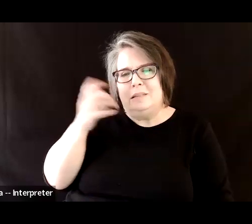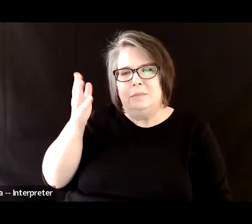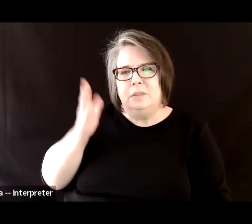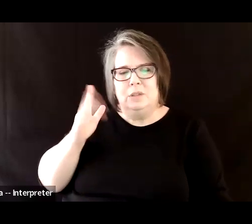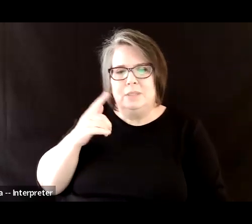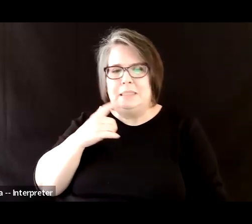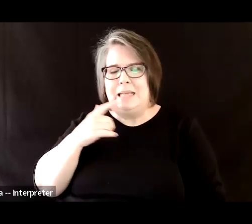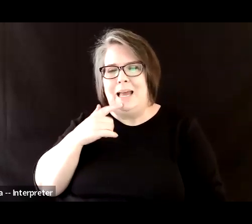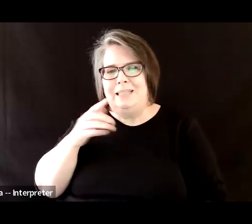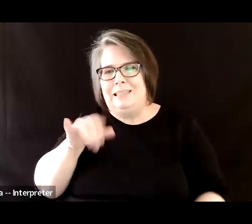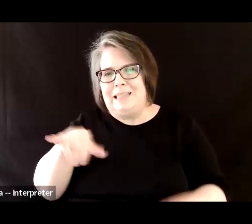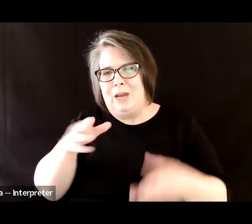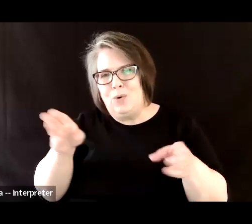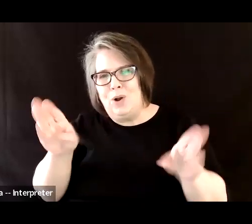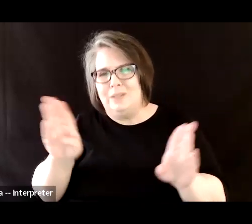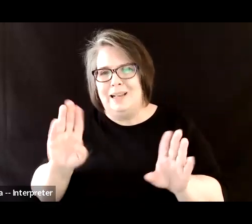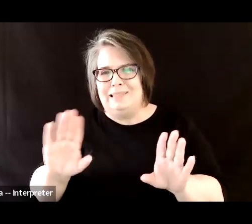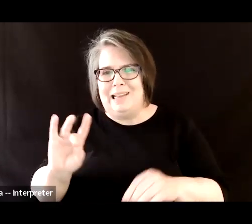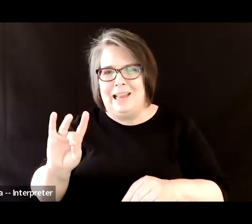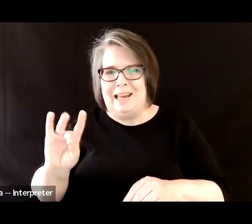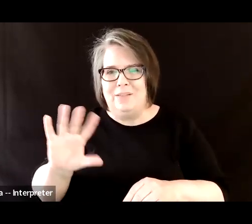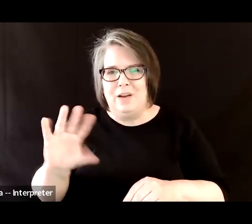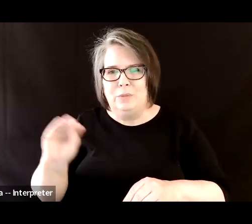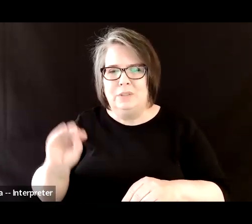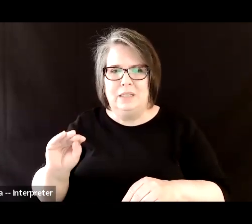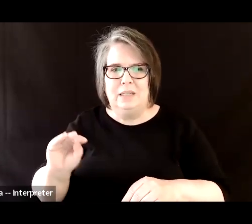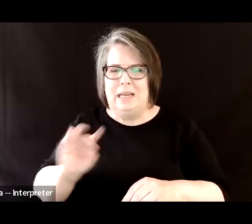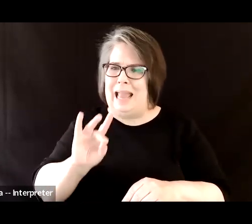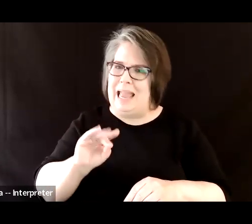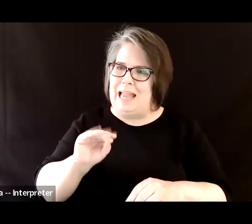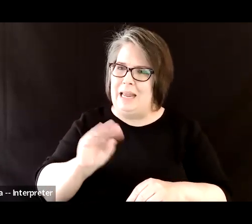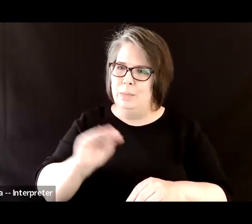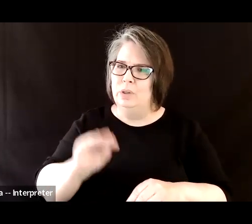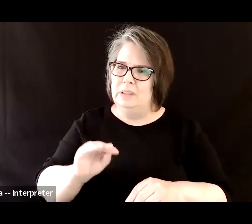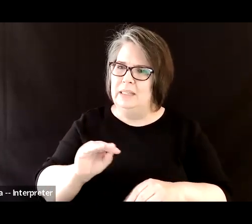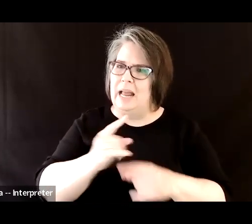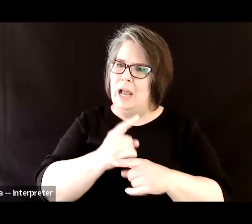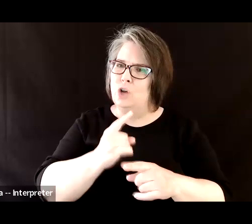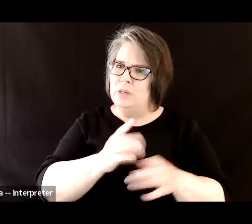across-the-board is an 85% or an 80% accuracy.